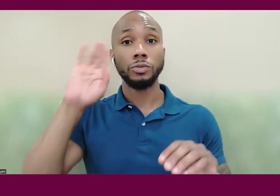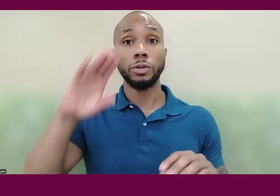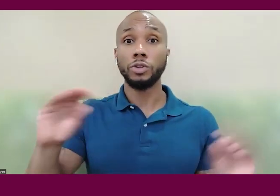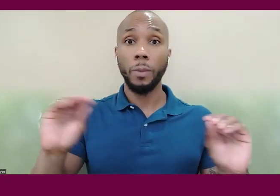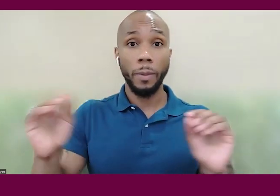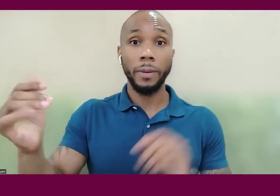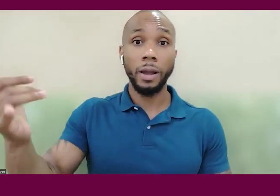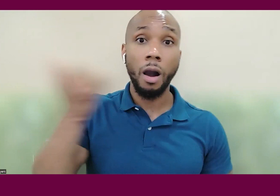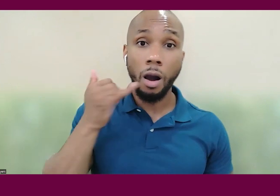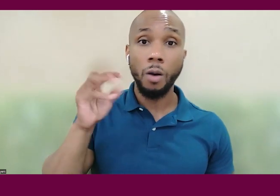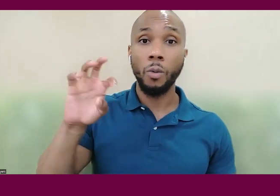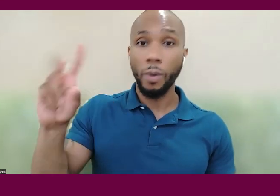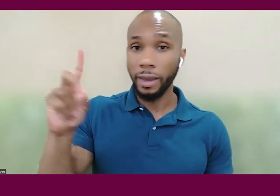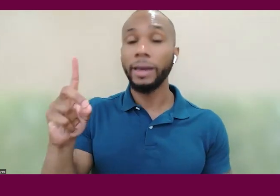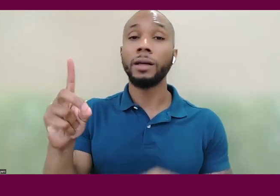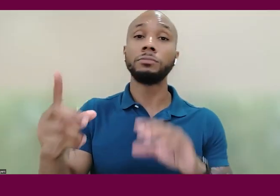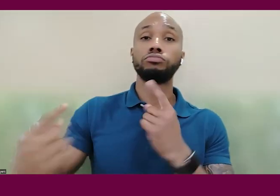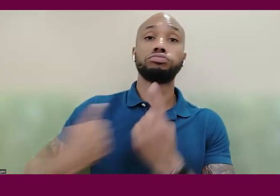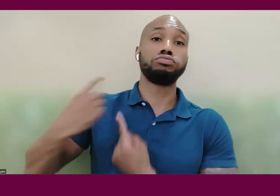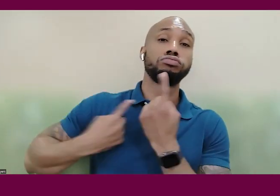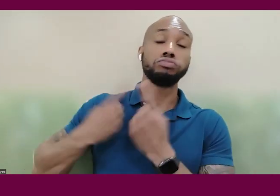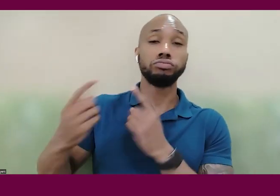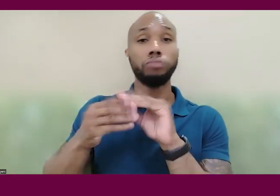Don't nobody call WID talking about me now.